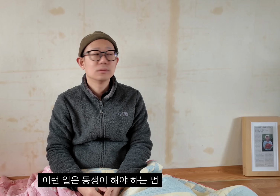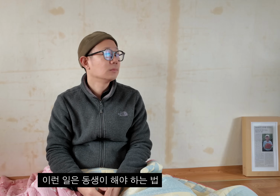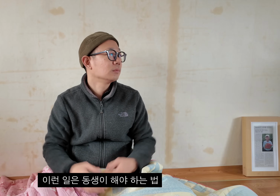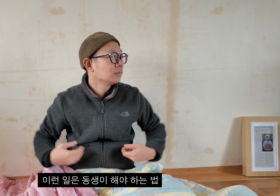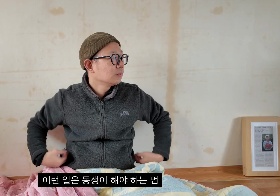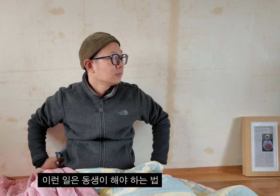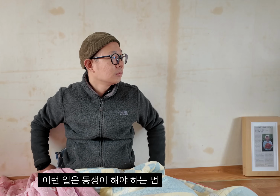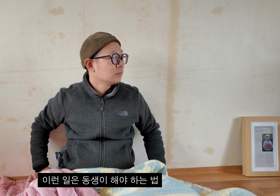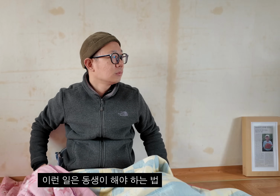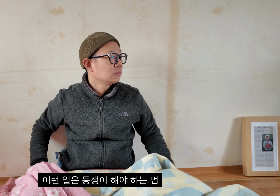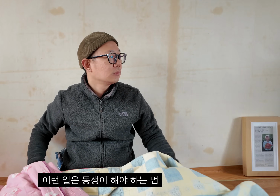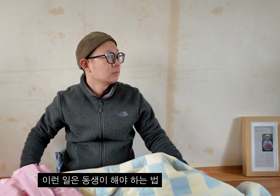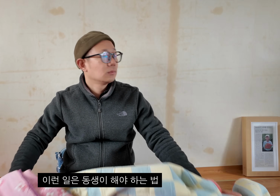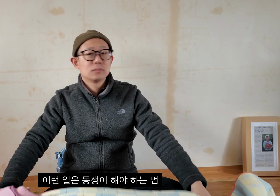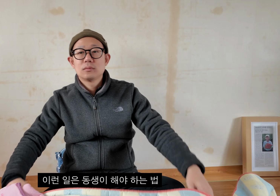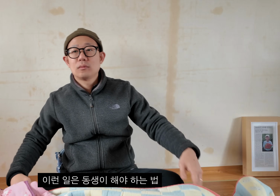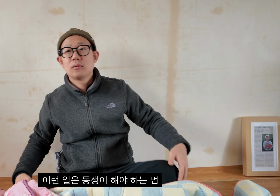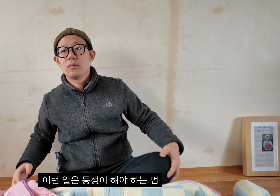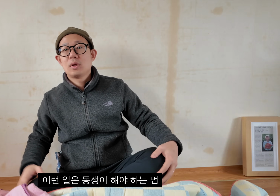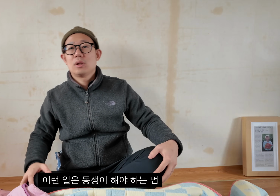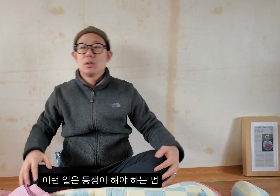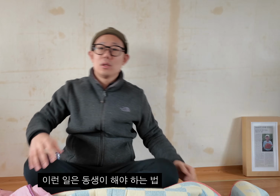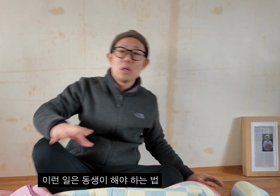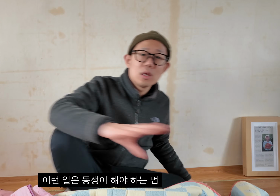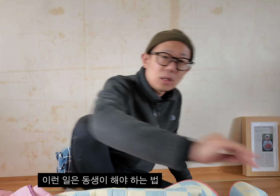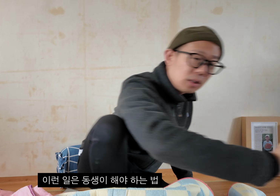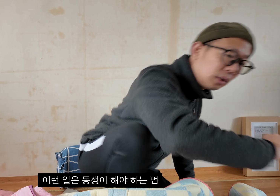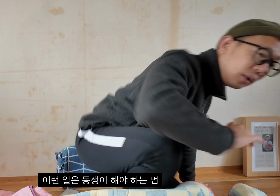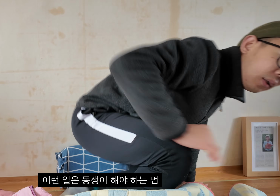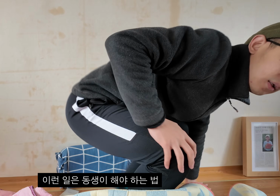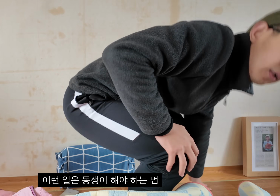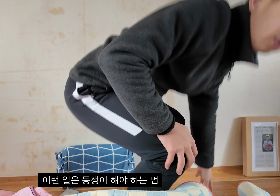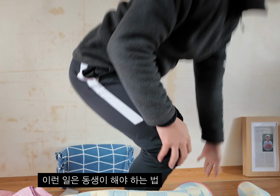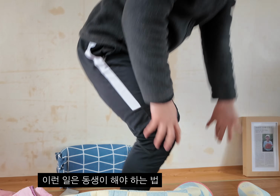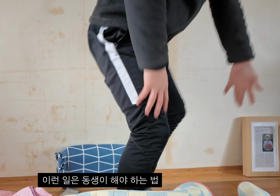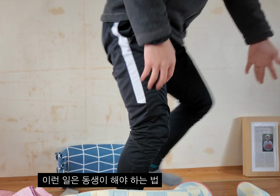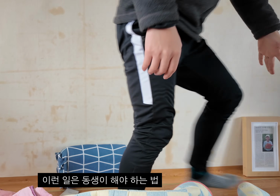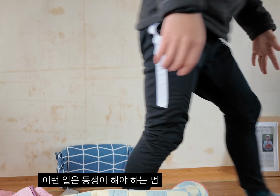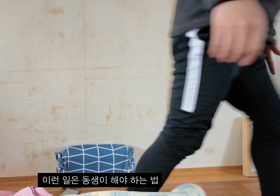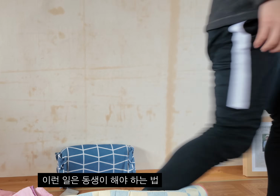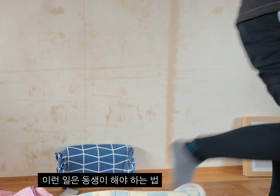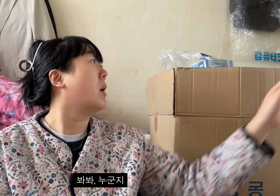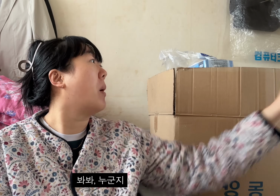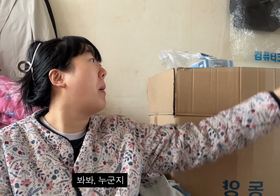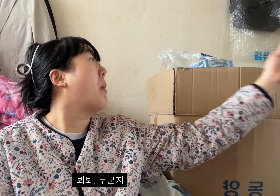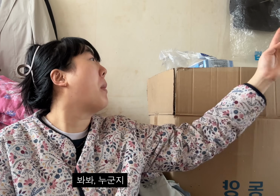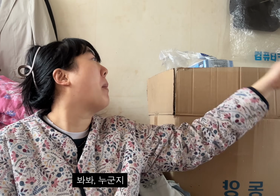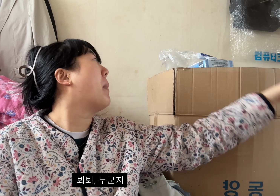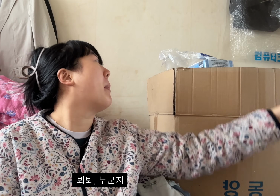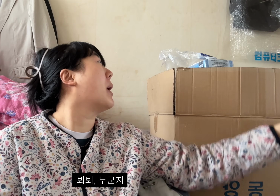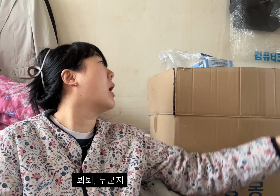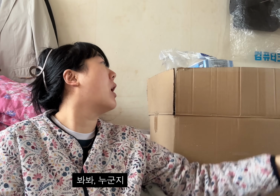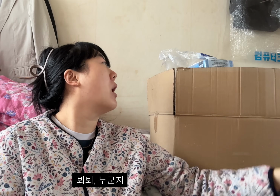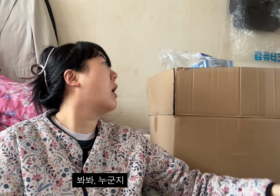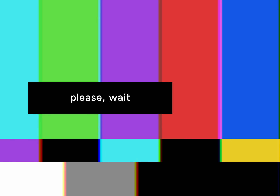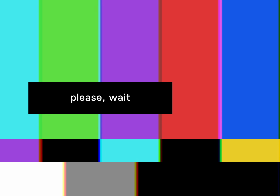This is something that younger siblings do. Look. Who is it?